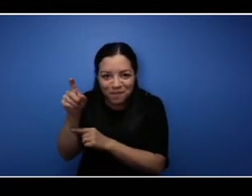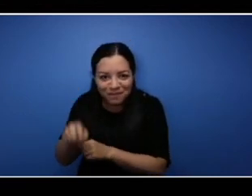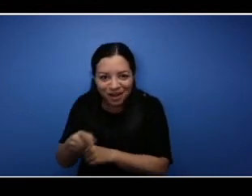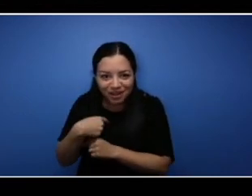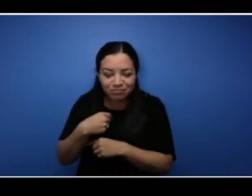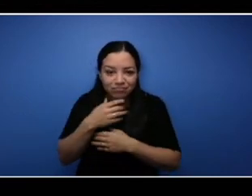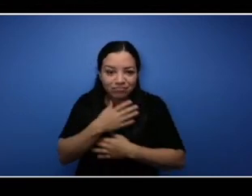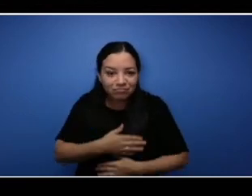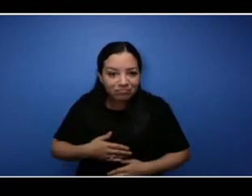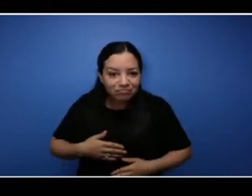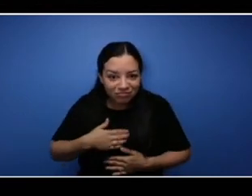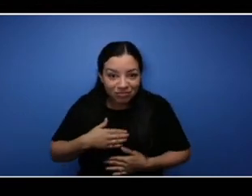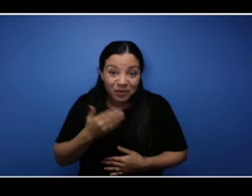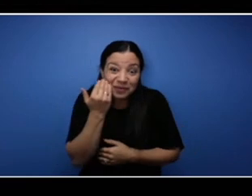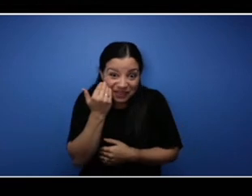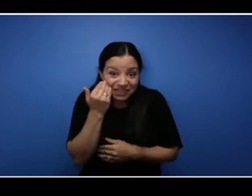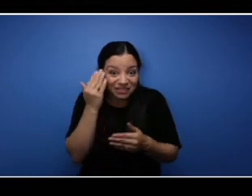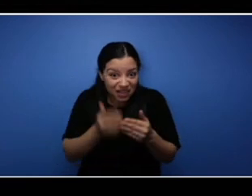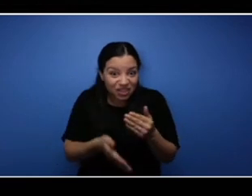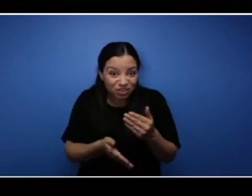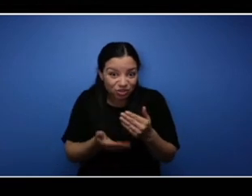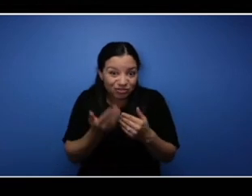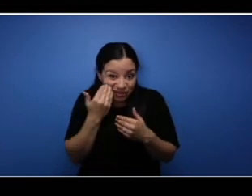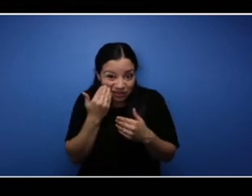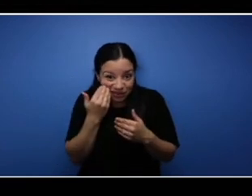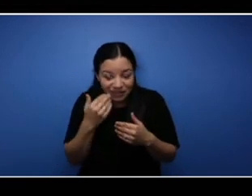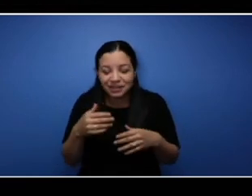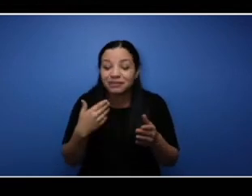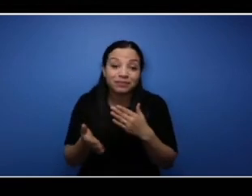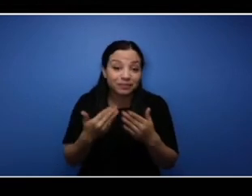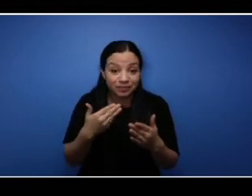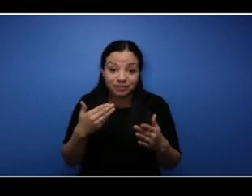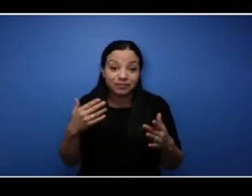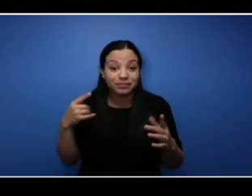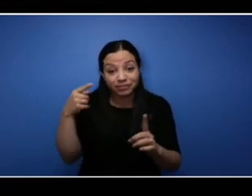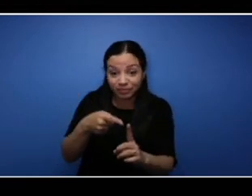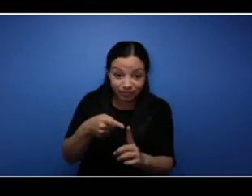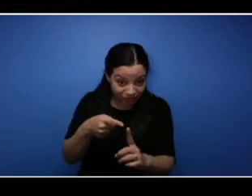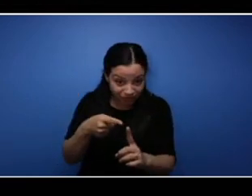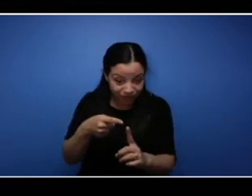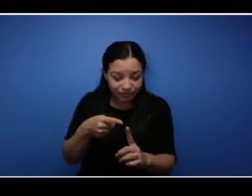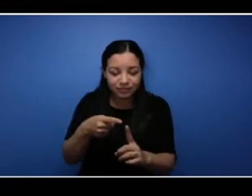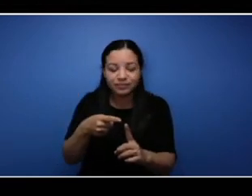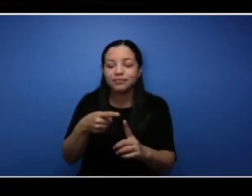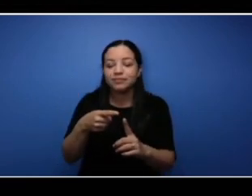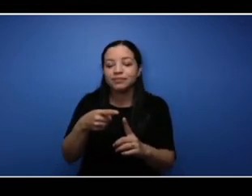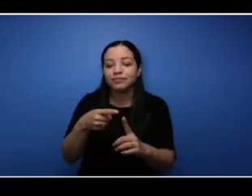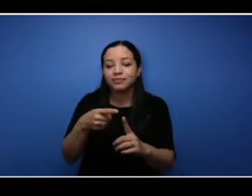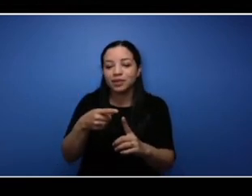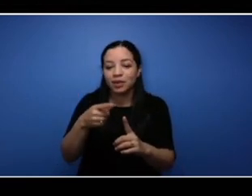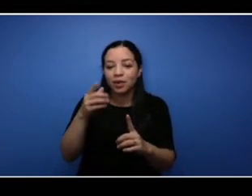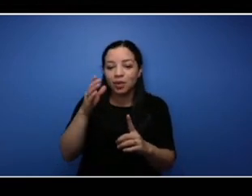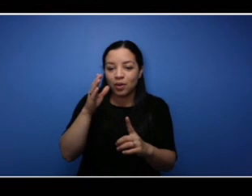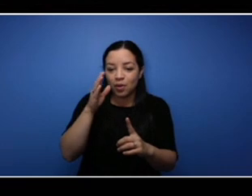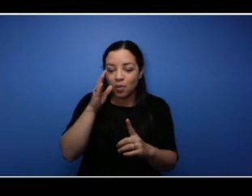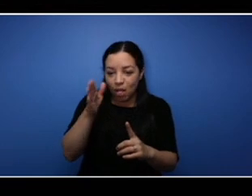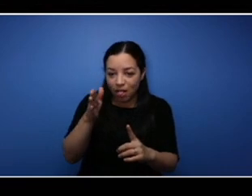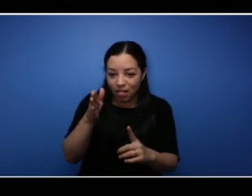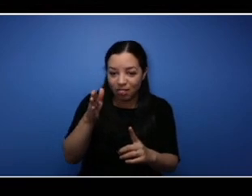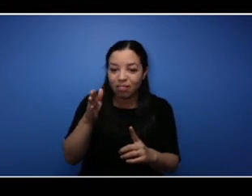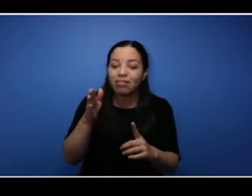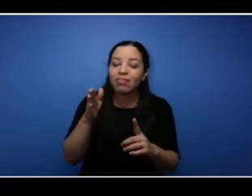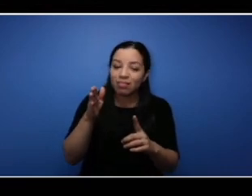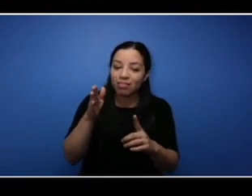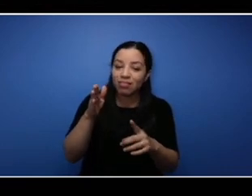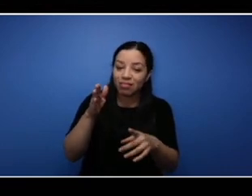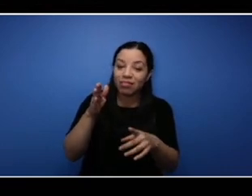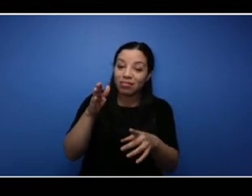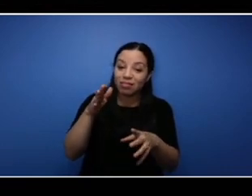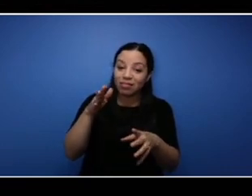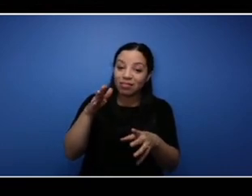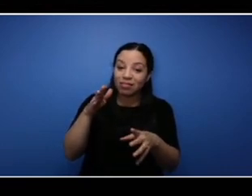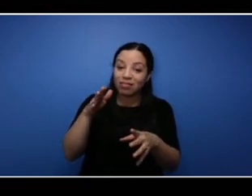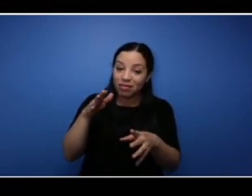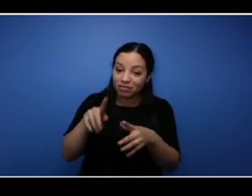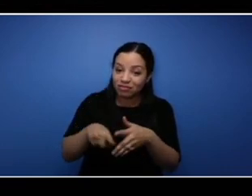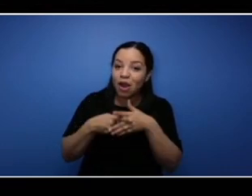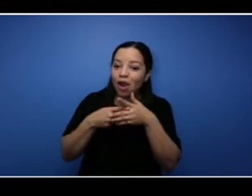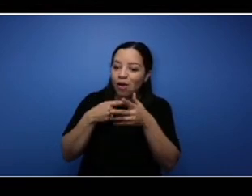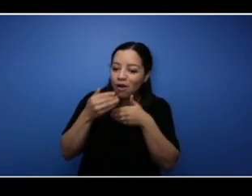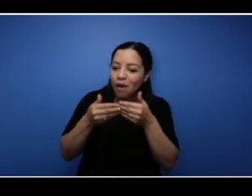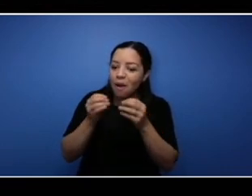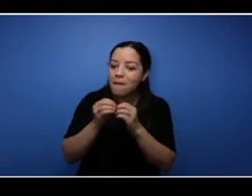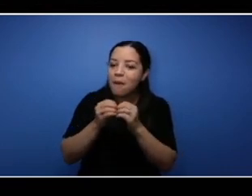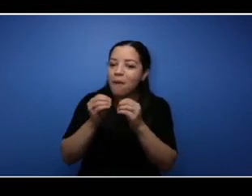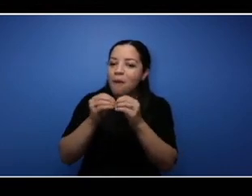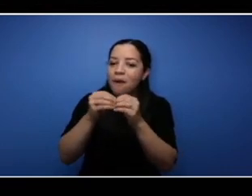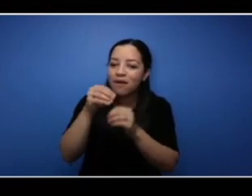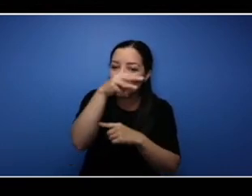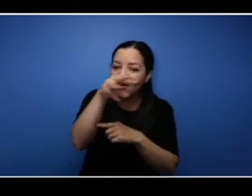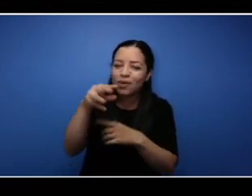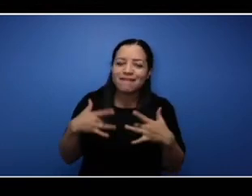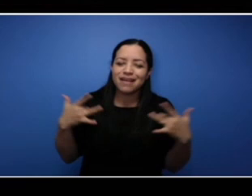So long story short is that I will be entering into videography, doing more event photography